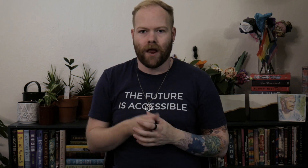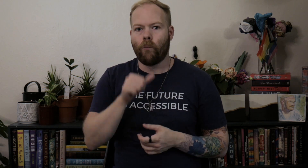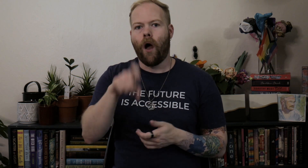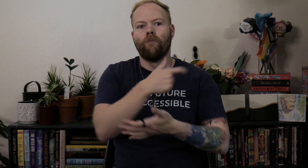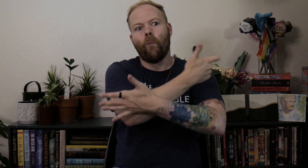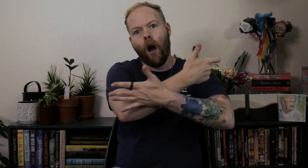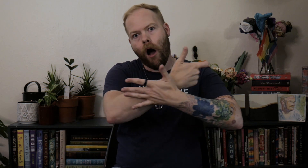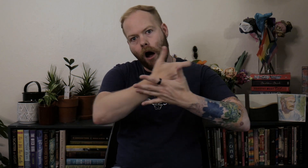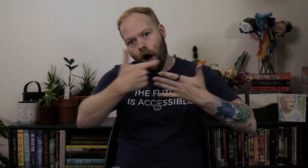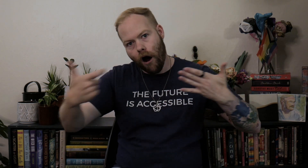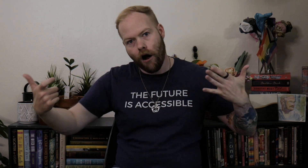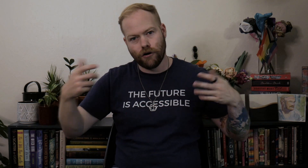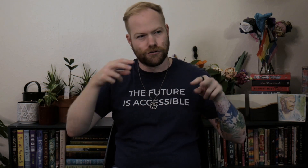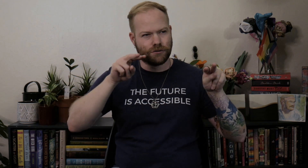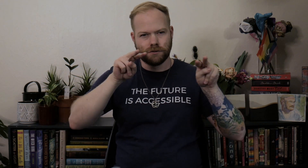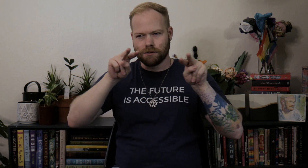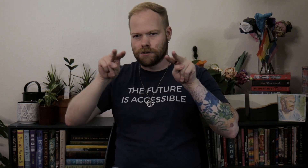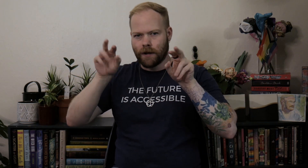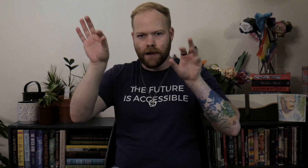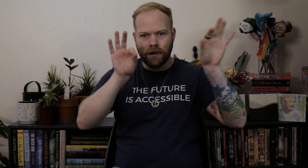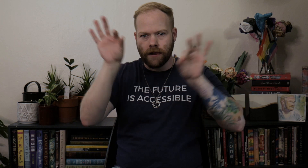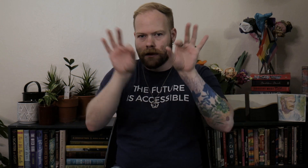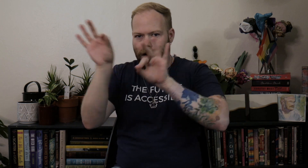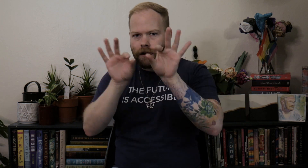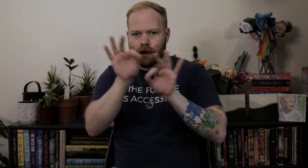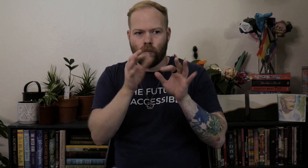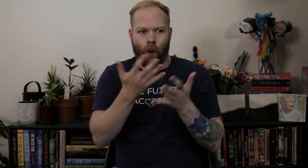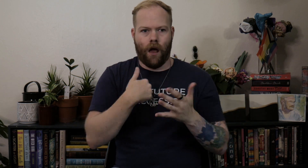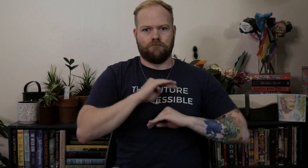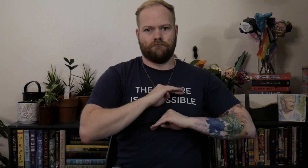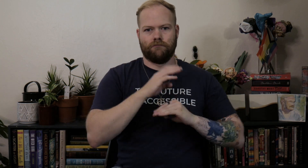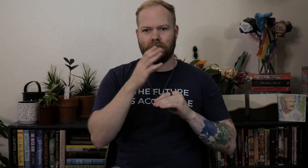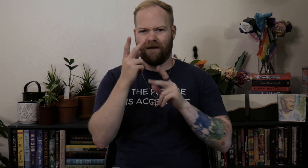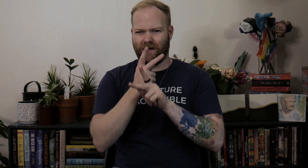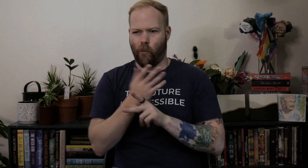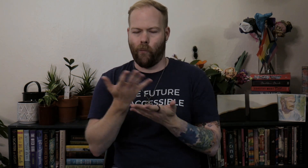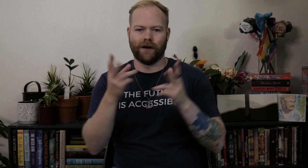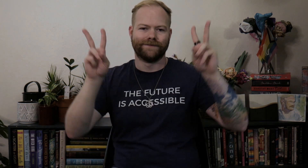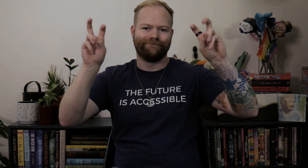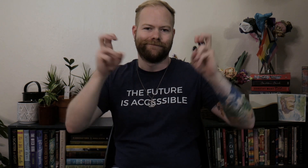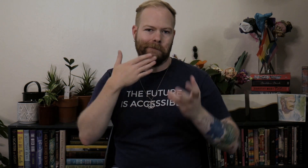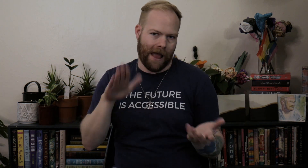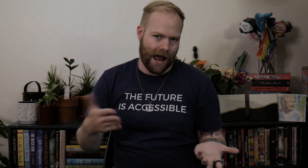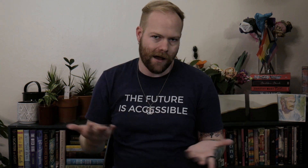I won’t have to watch everything and piece together what I was happy with, and figure out what was “bad.”